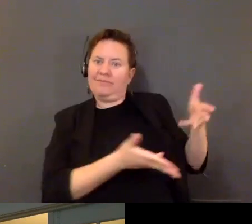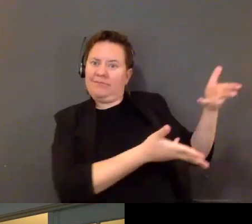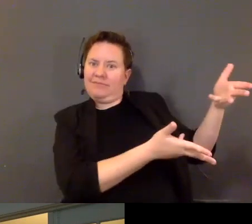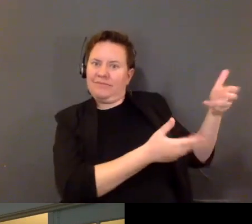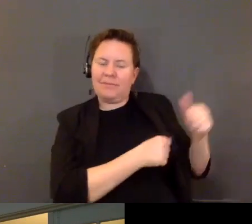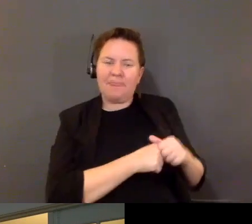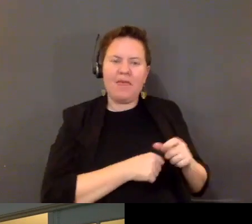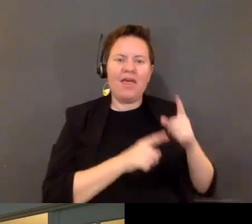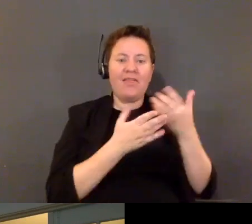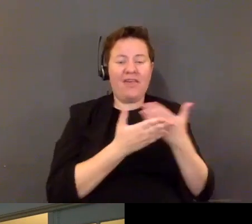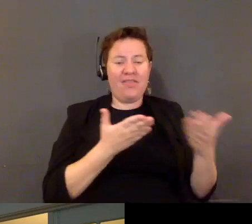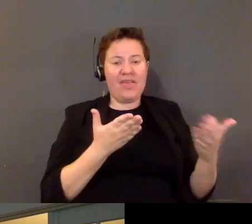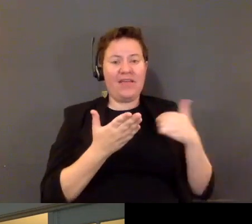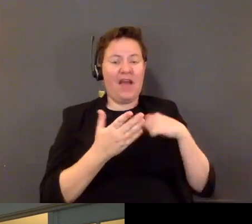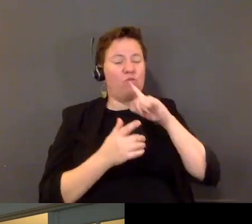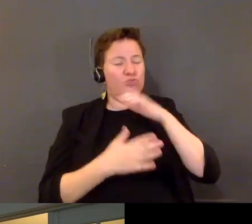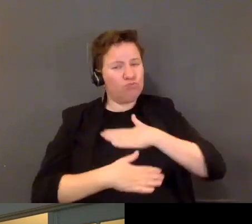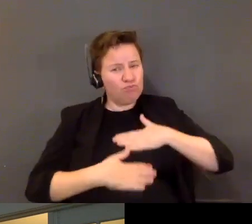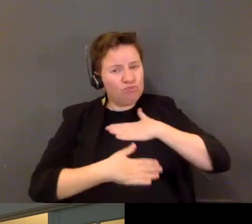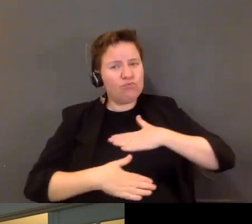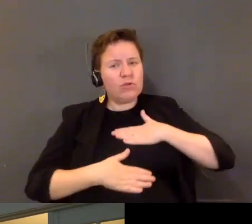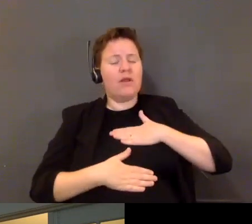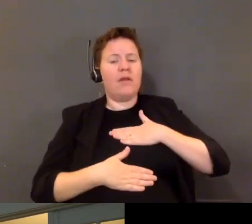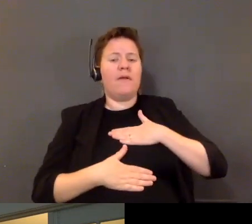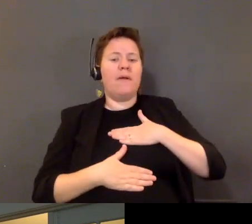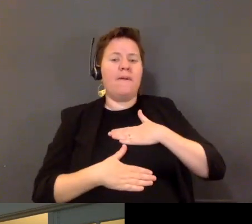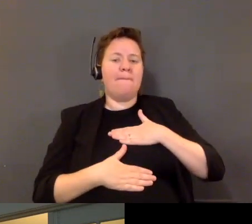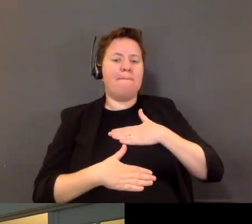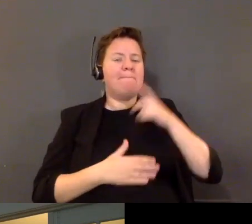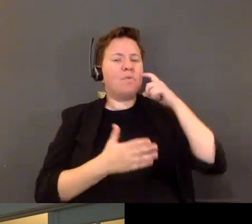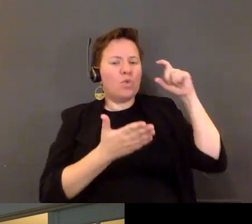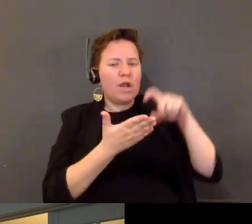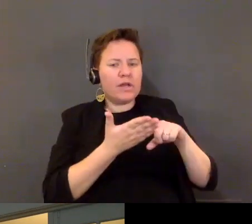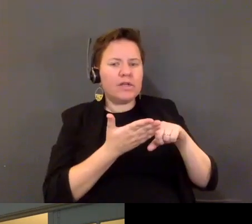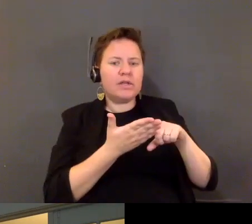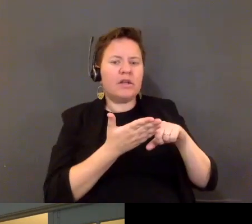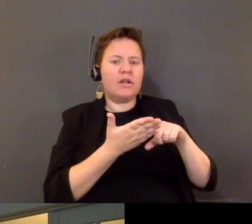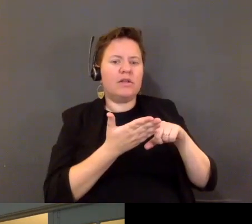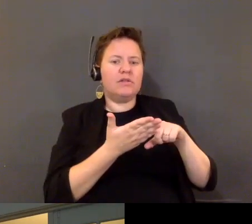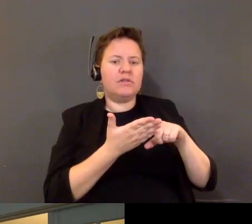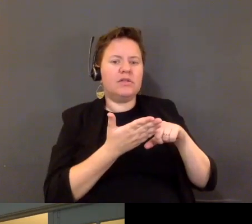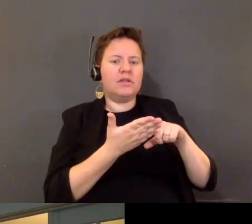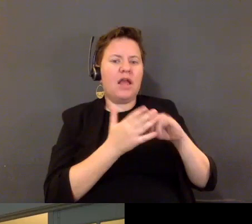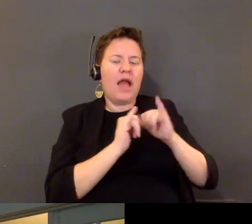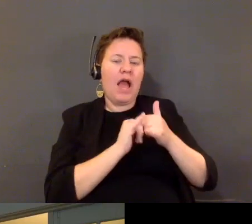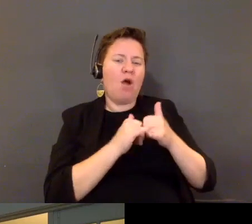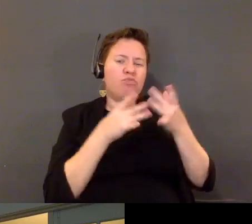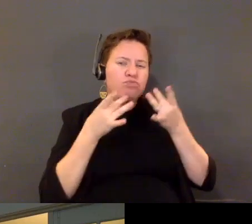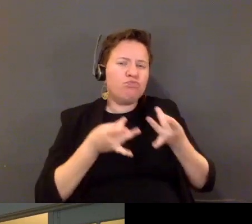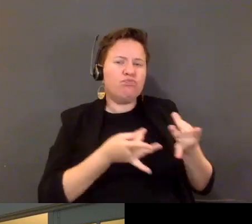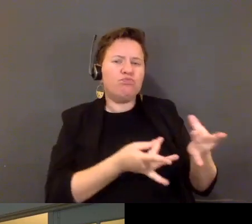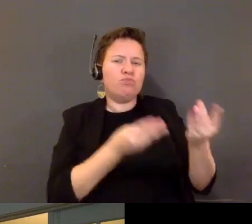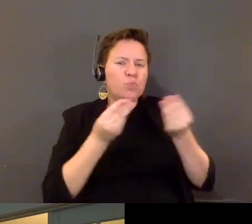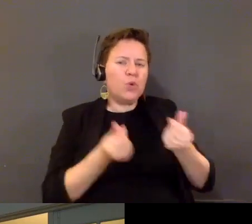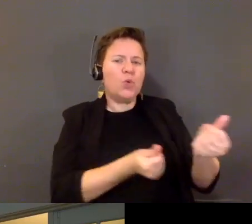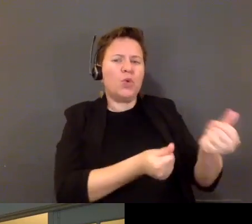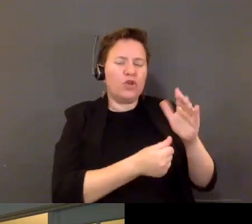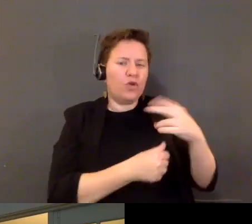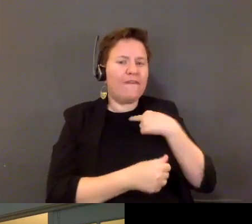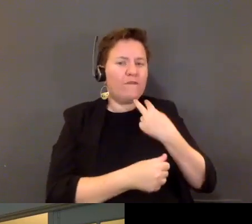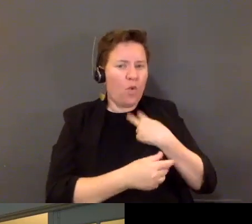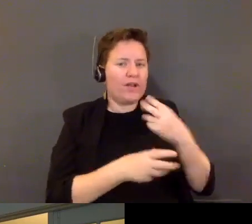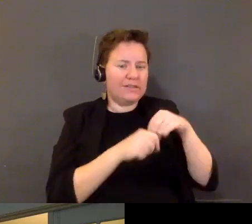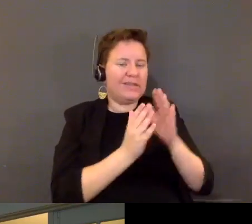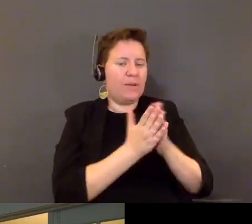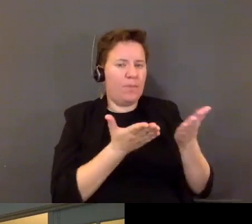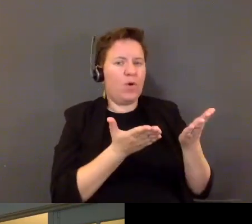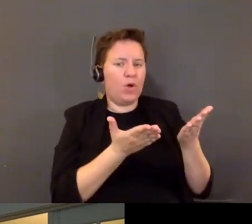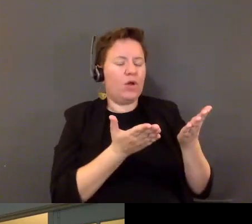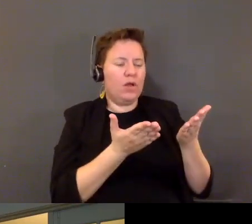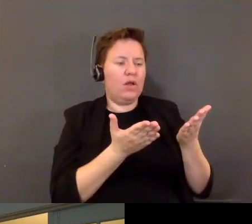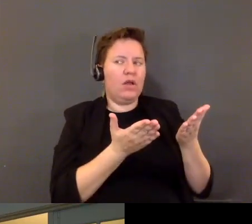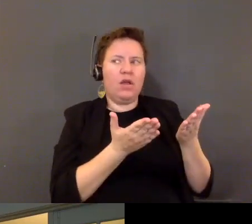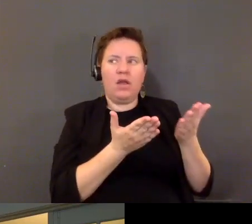i greatly appreciated is recognizing how pure your voice is in these pages and that you know